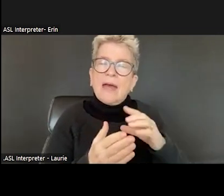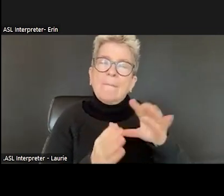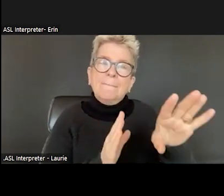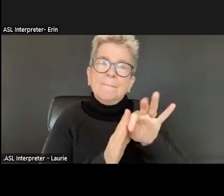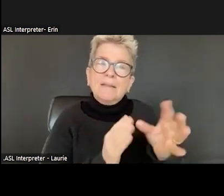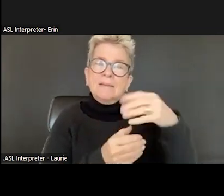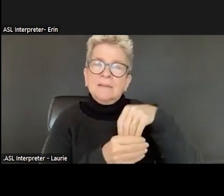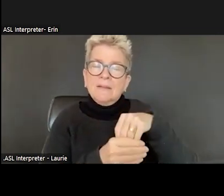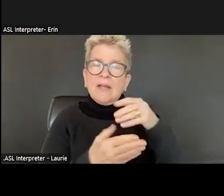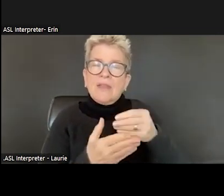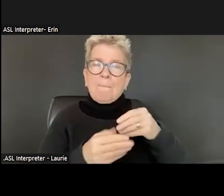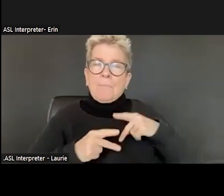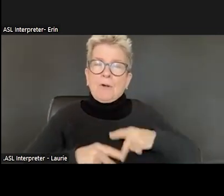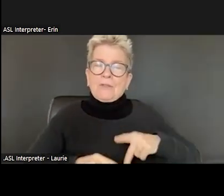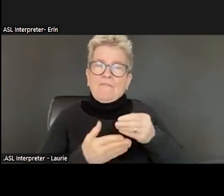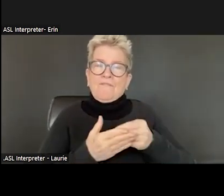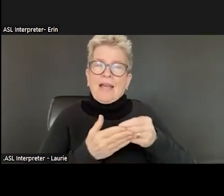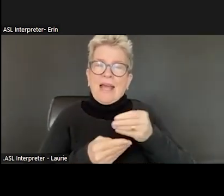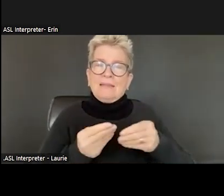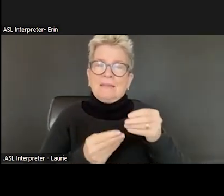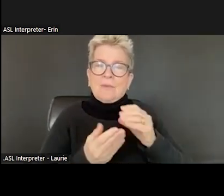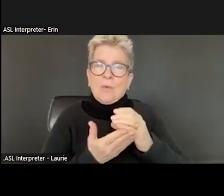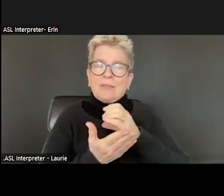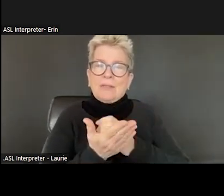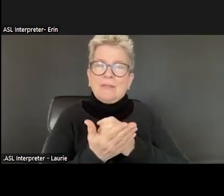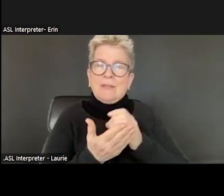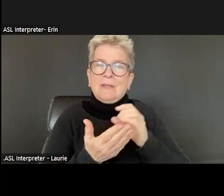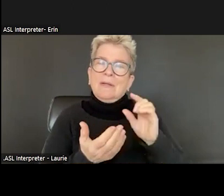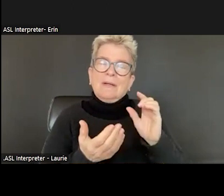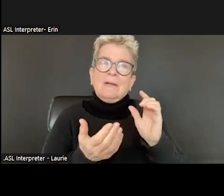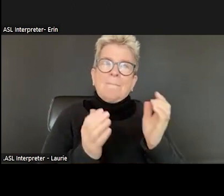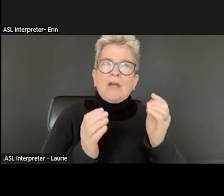courses were students who were just interested and you know, had learned a lot from